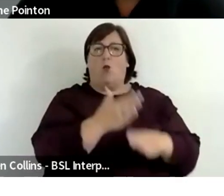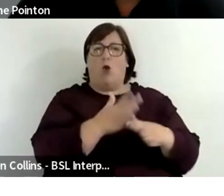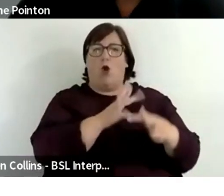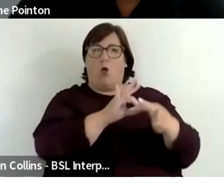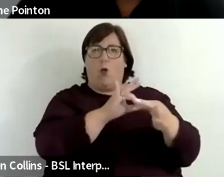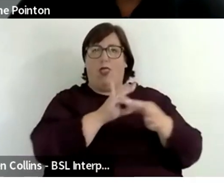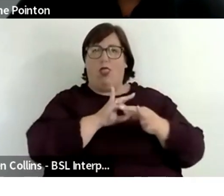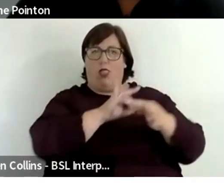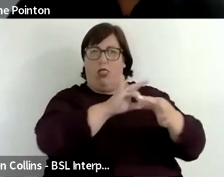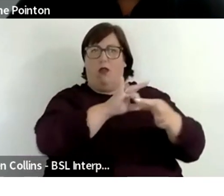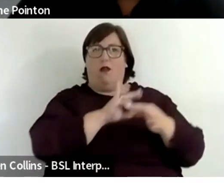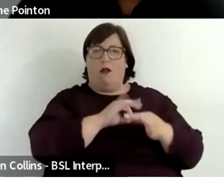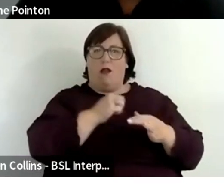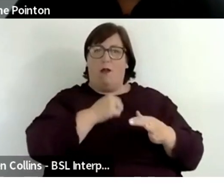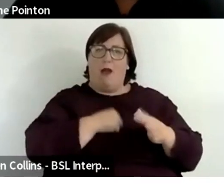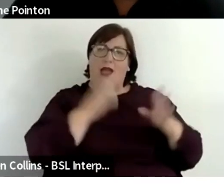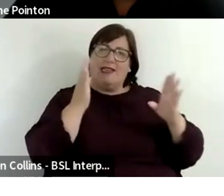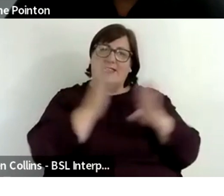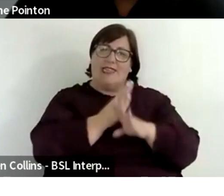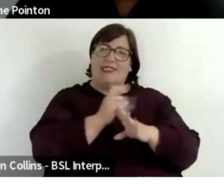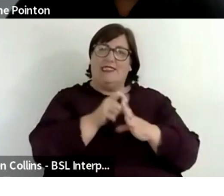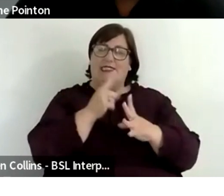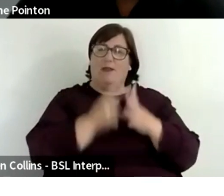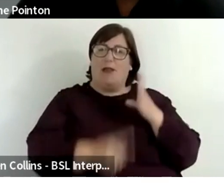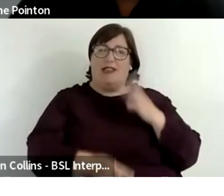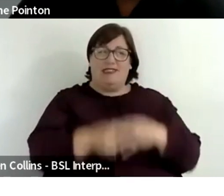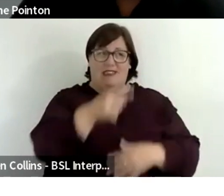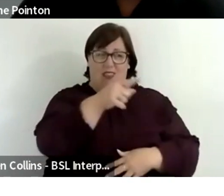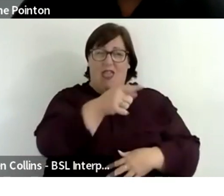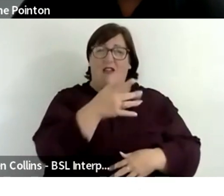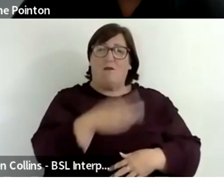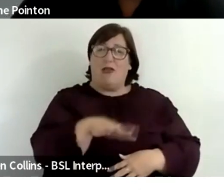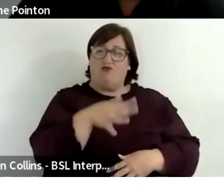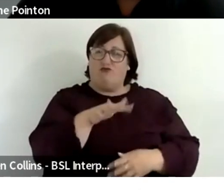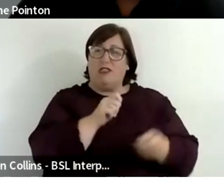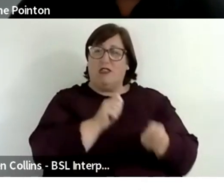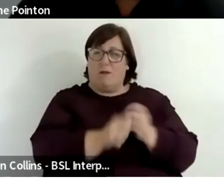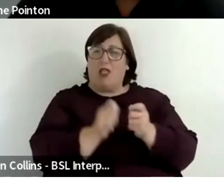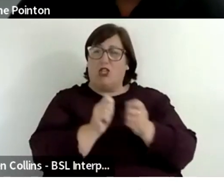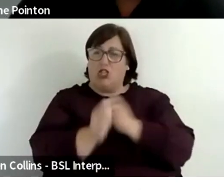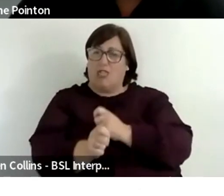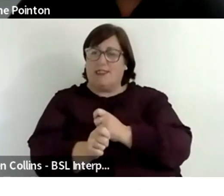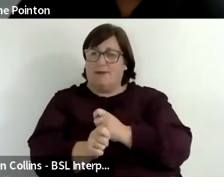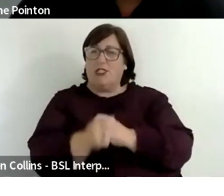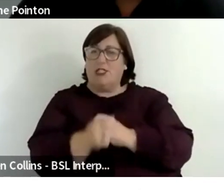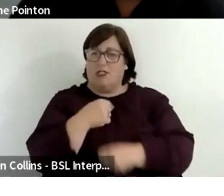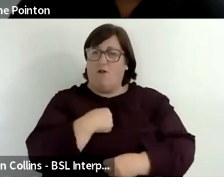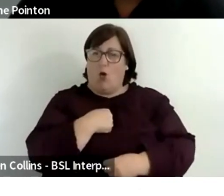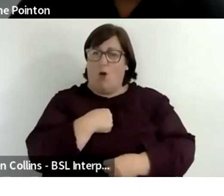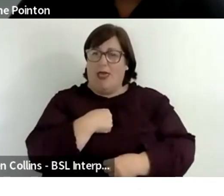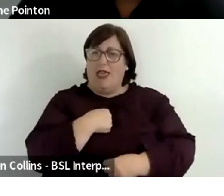hidden disability, to make any reasonable adjustments I required in order to be working at my optimum.